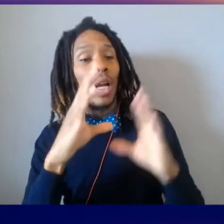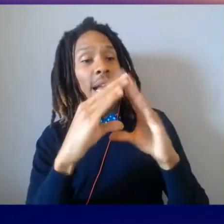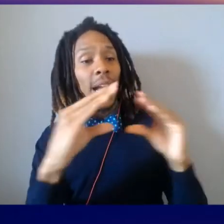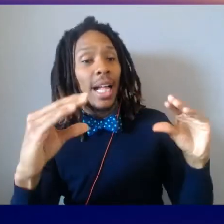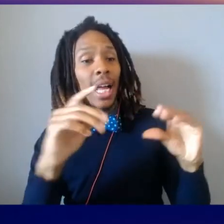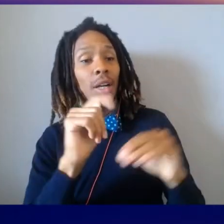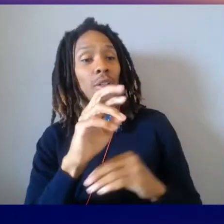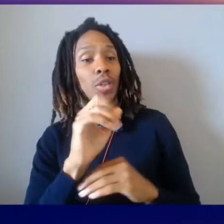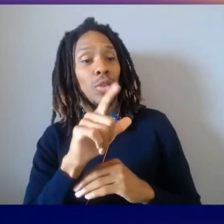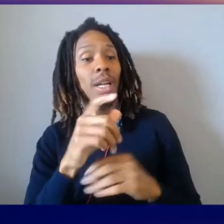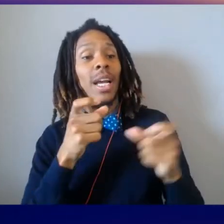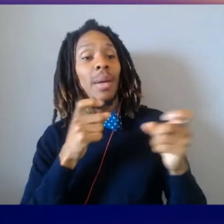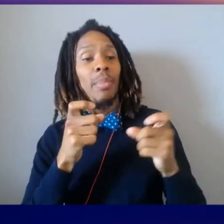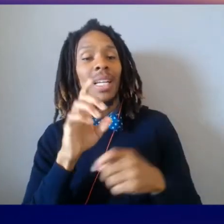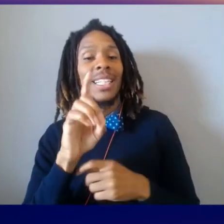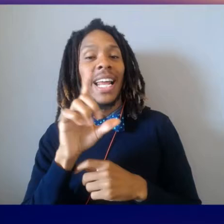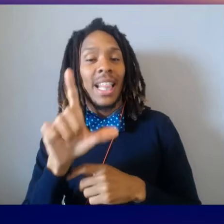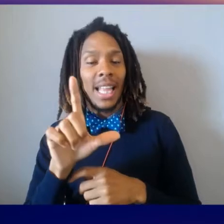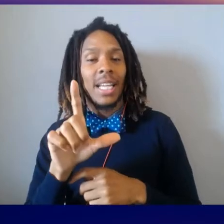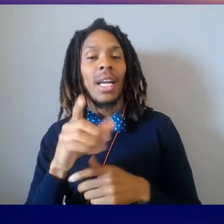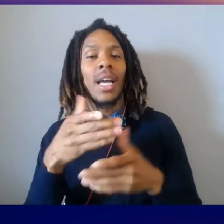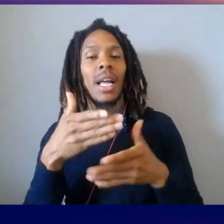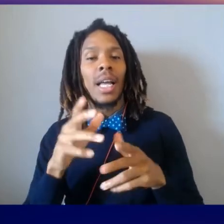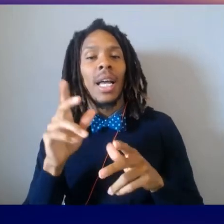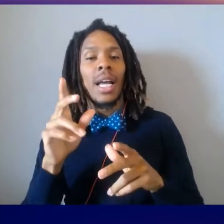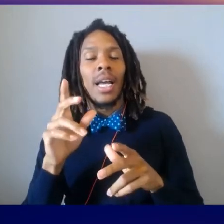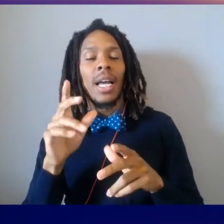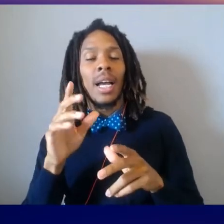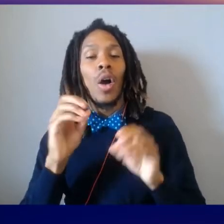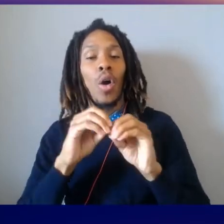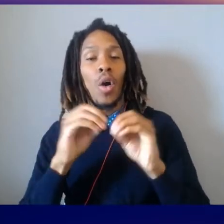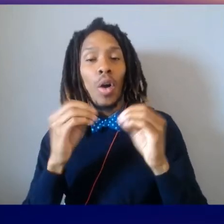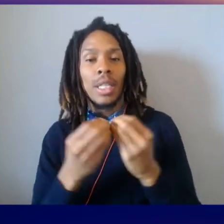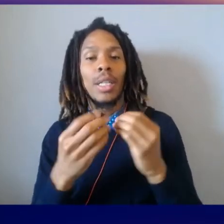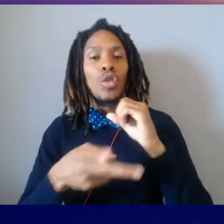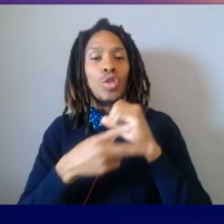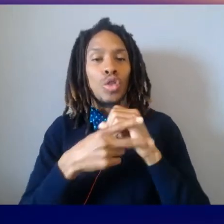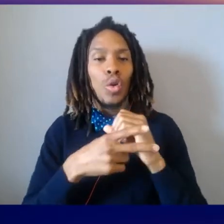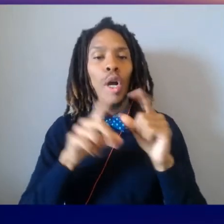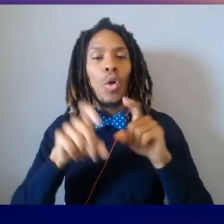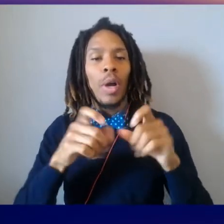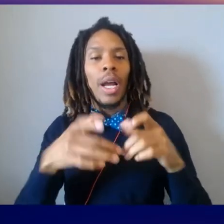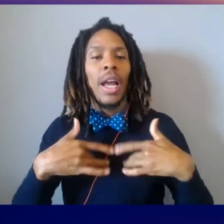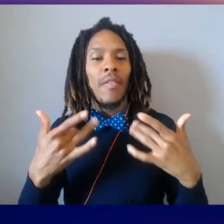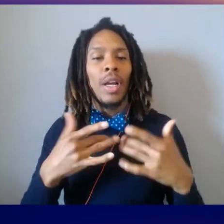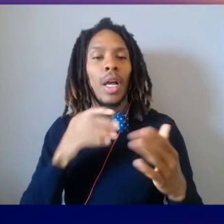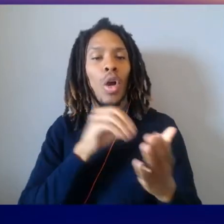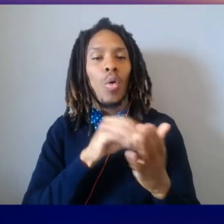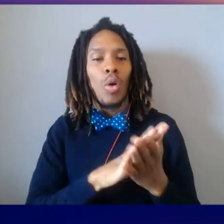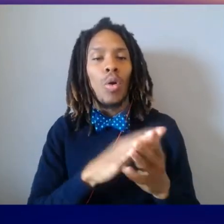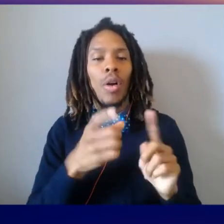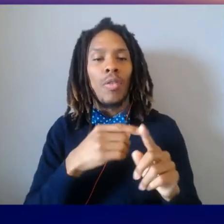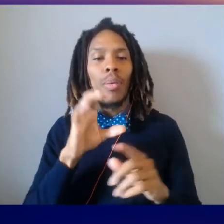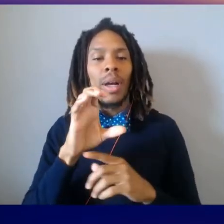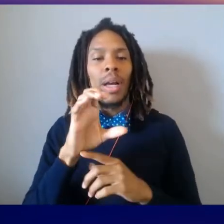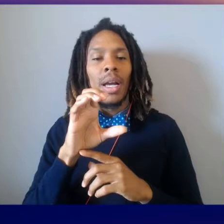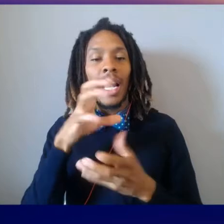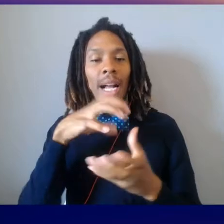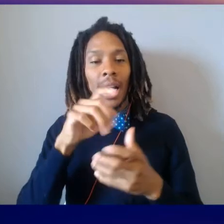that lets organizations aggregate, immutably store, and query events that are recorded by CloudTrail for auditing, security, investigations,